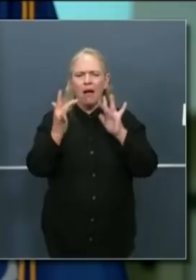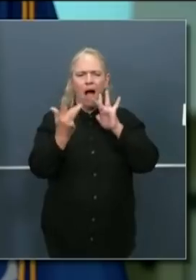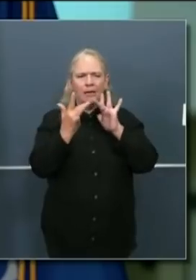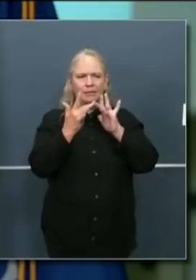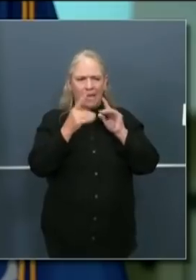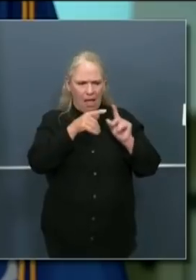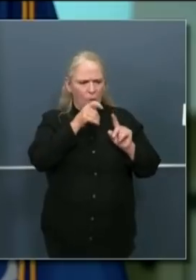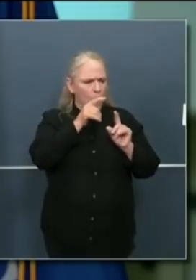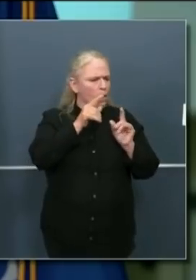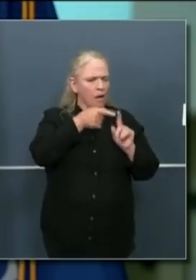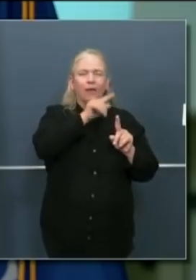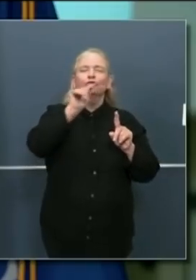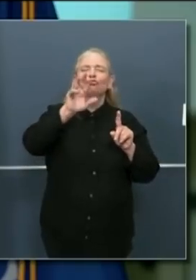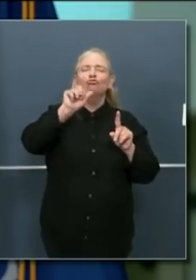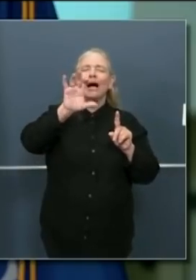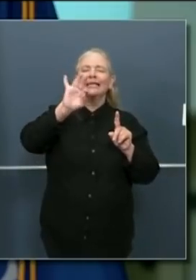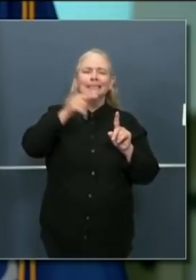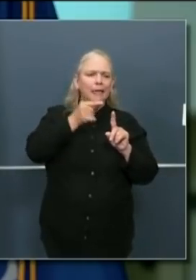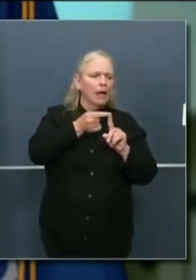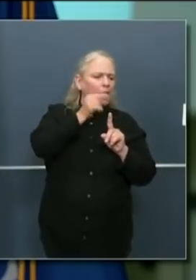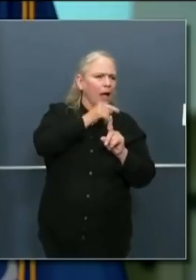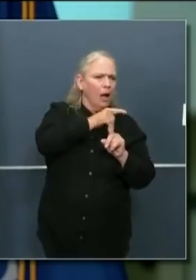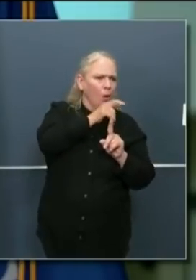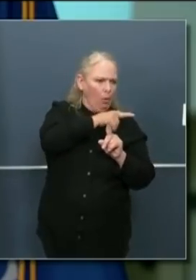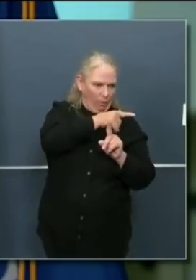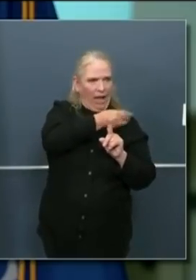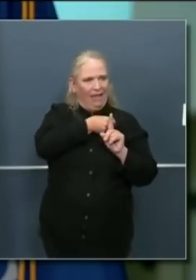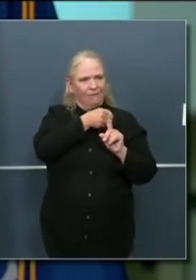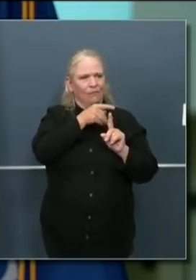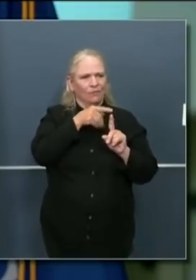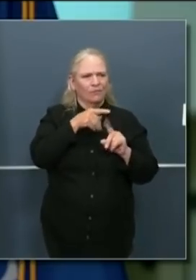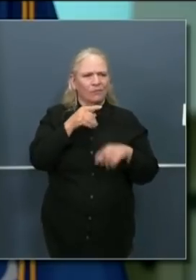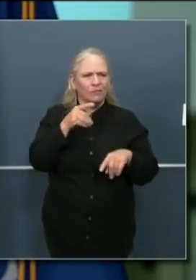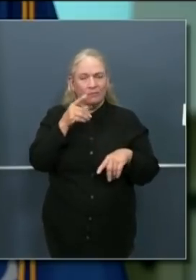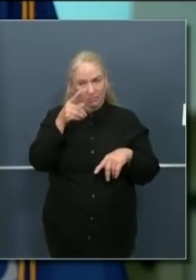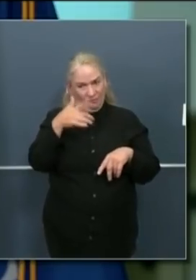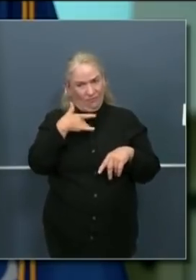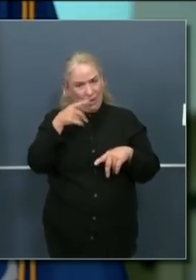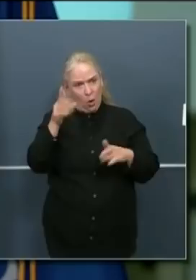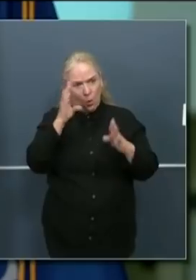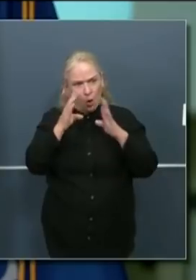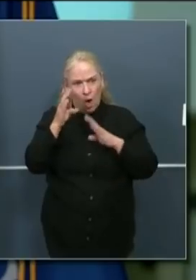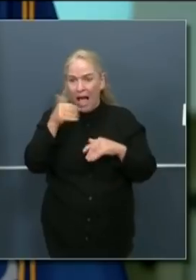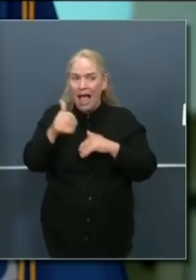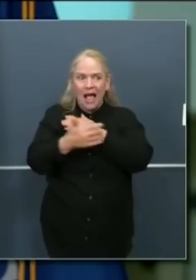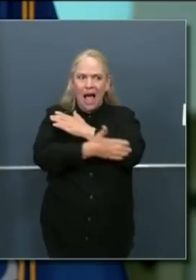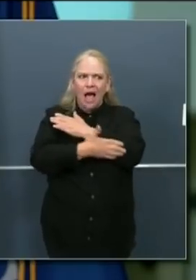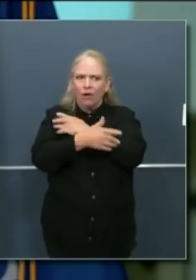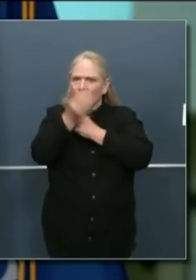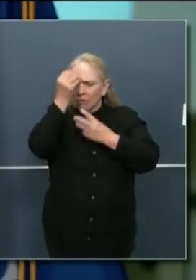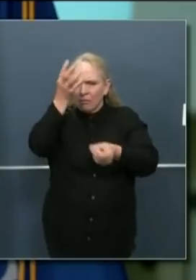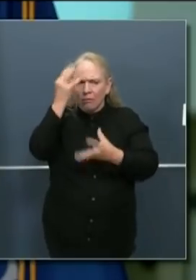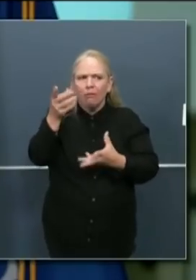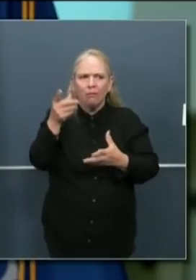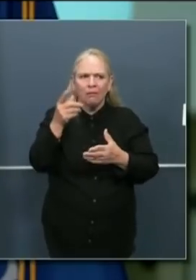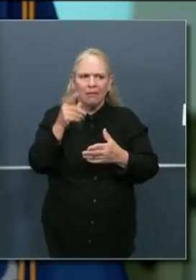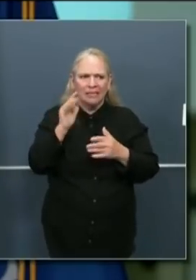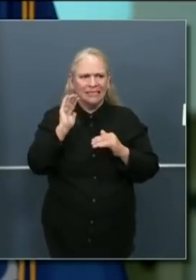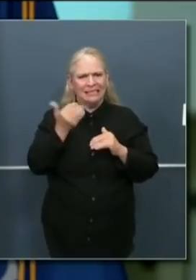THOUGHT THE CONTACT TRACING PROGRAM WAS GOING AND HOW MANY PEOPLE HAVE BEEN DEPLOYED AND IF YOU'RE WORRIED OR IF YOU'RE